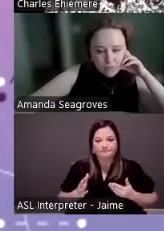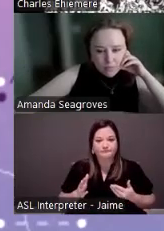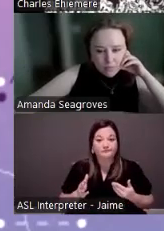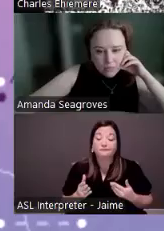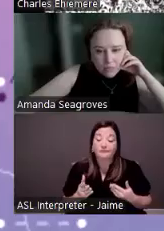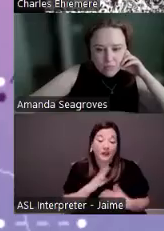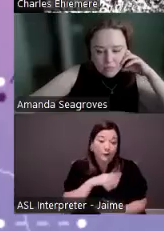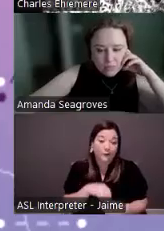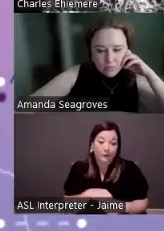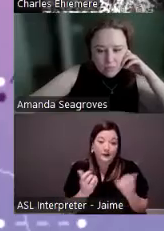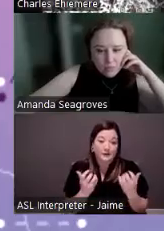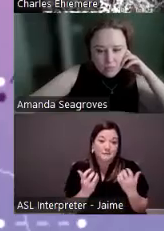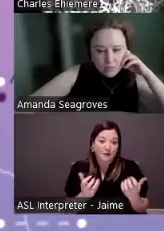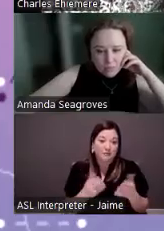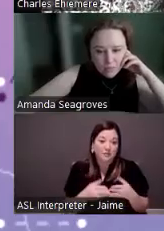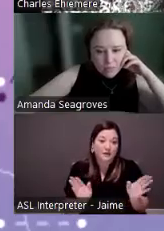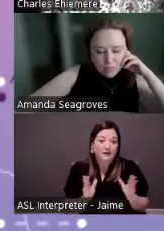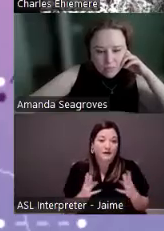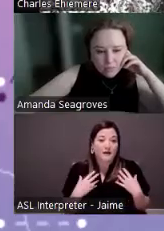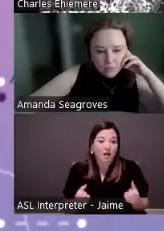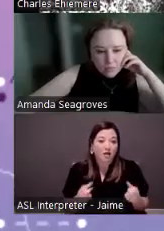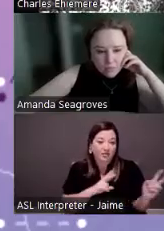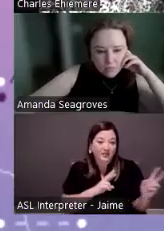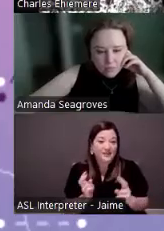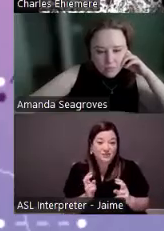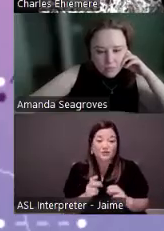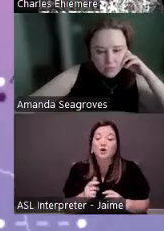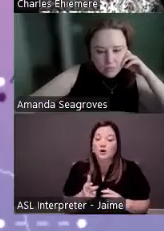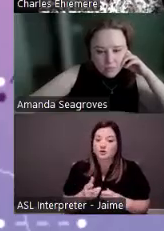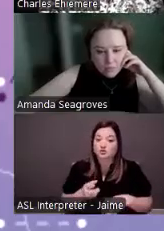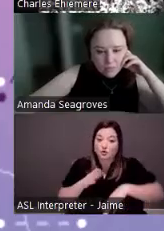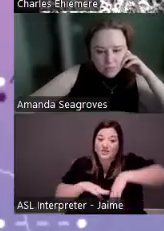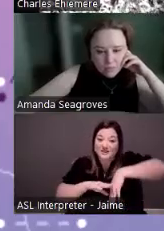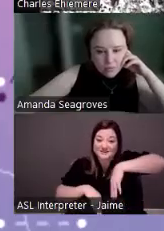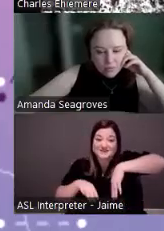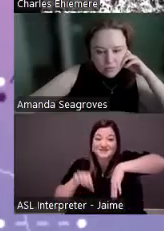So it's a lot more harder in the south, but in the south,